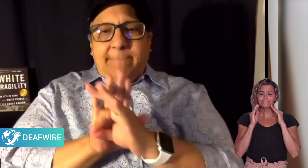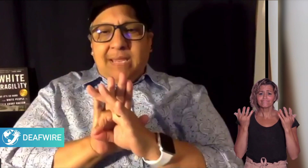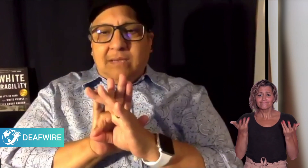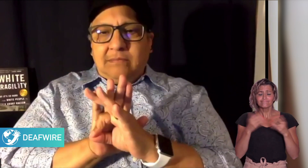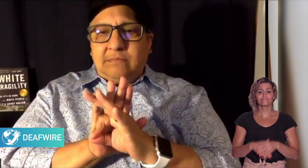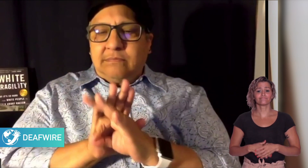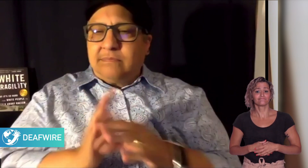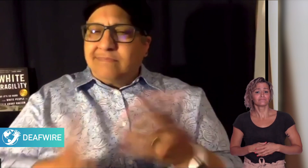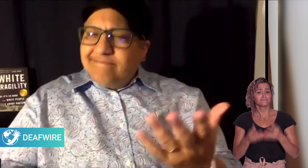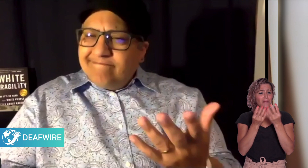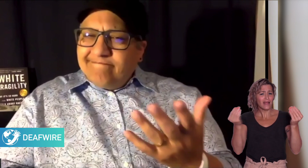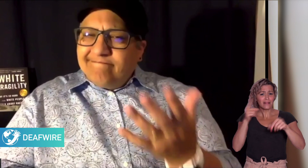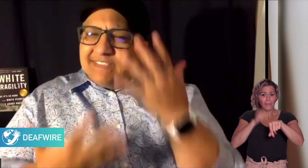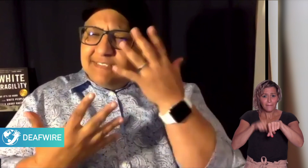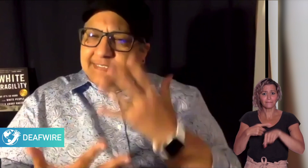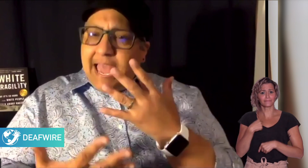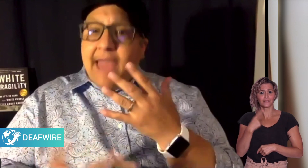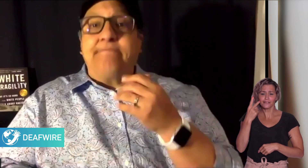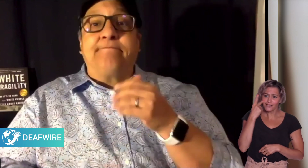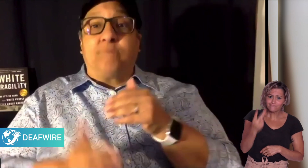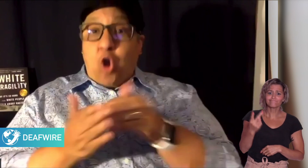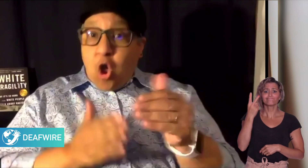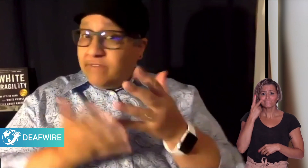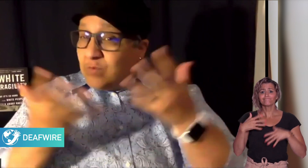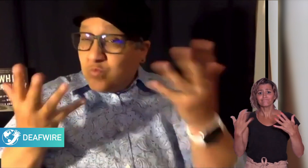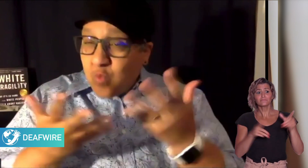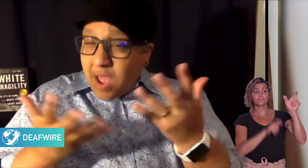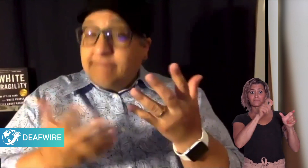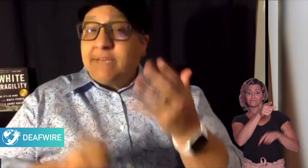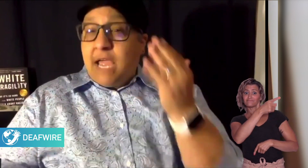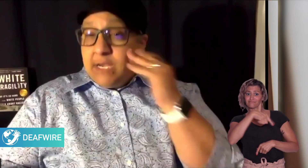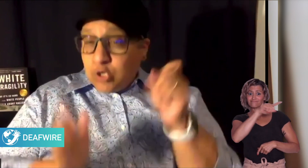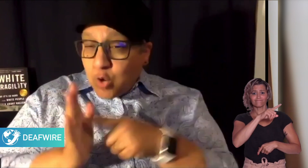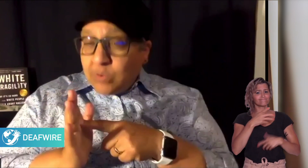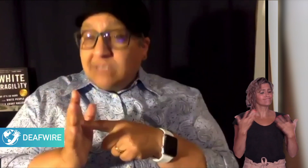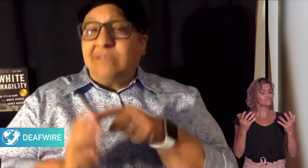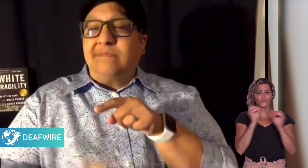not to pick them. It’s sad. Often, I’ve noticed that